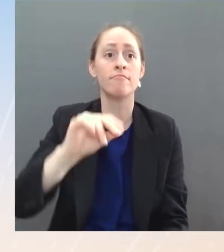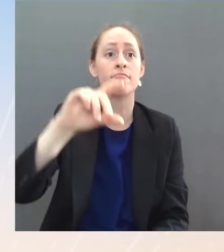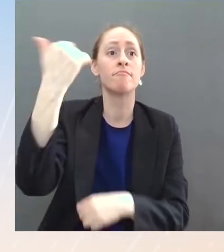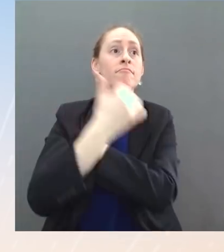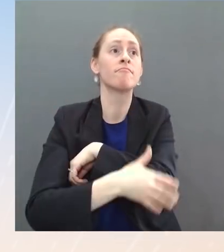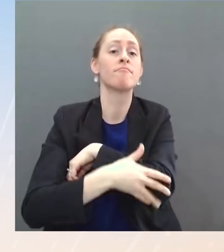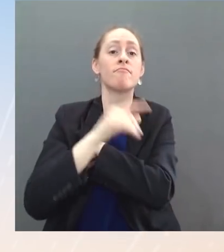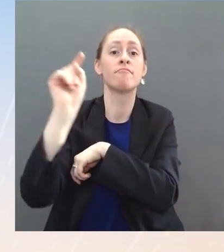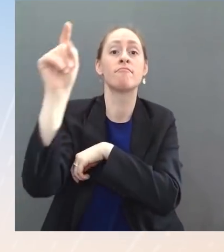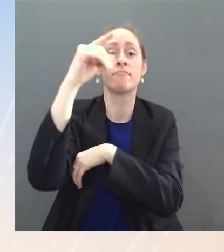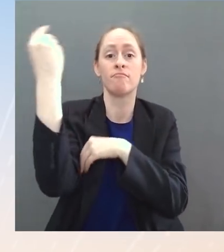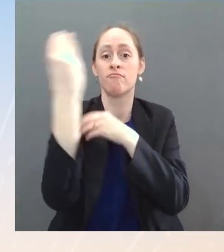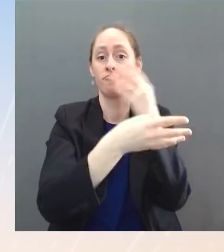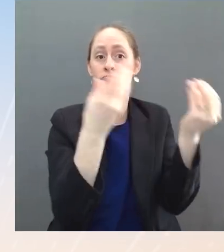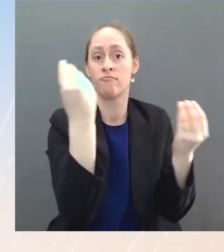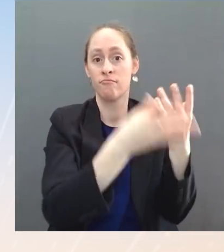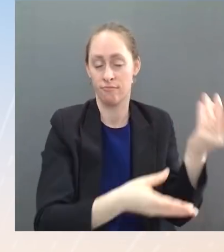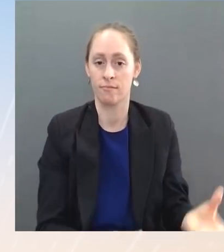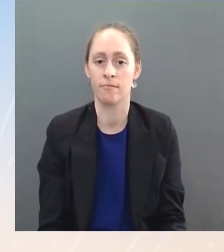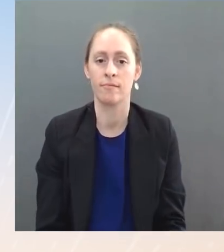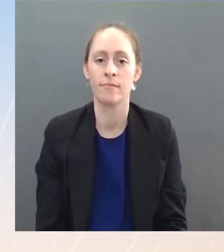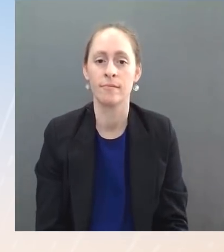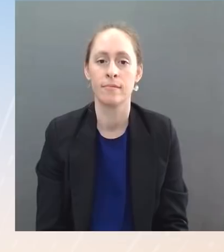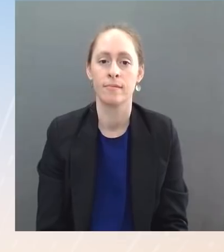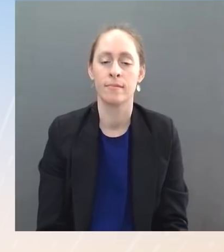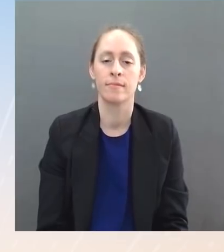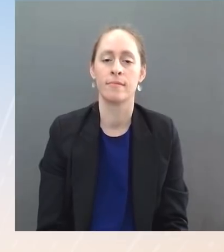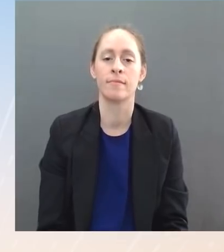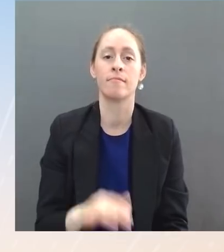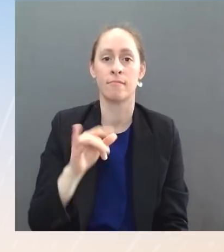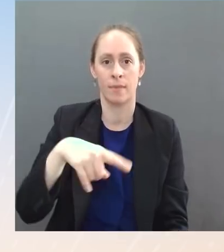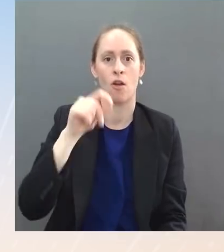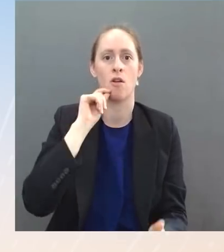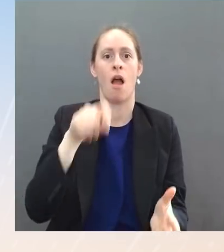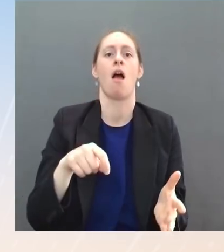This is happening at what the Pentagon has described at an "unprecedented pace."